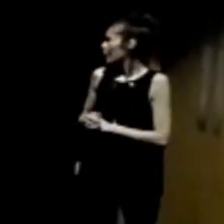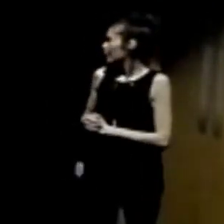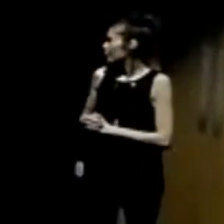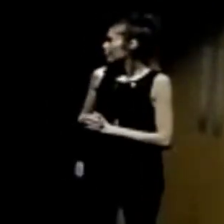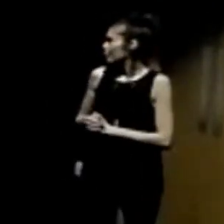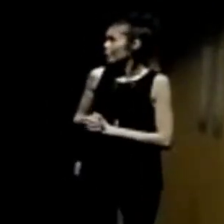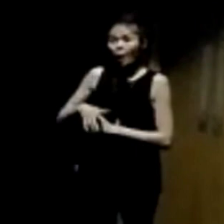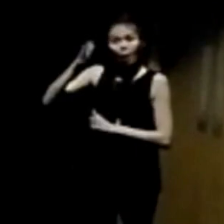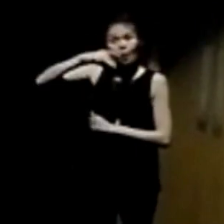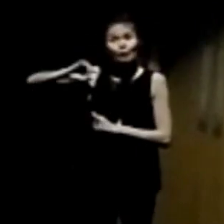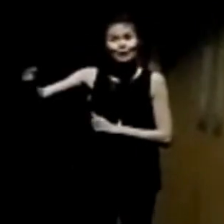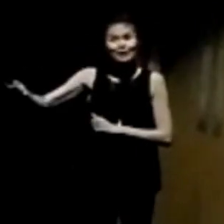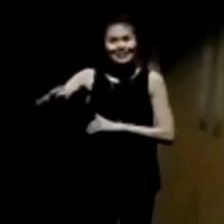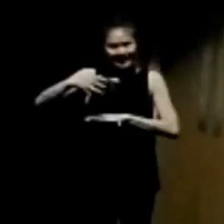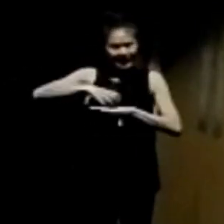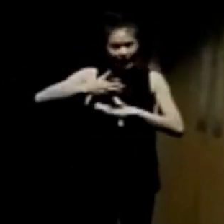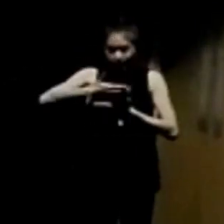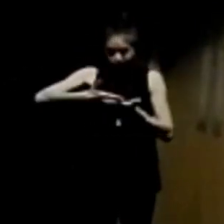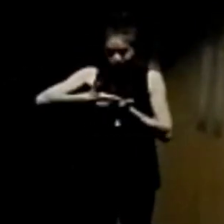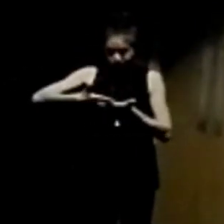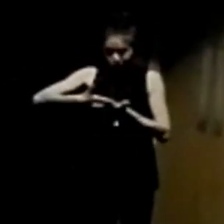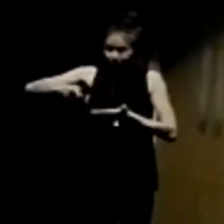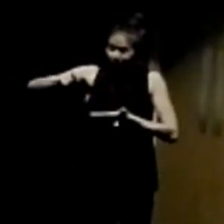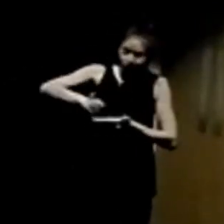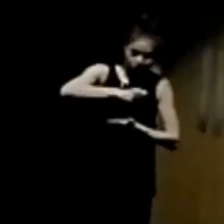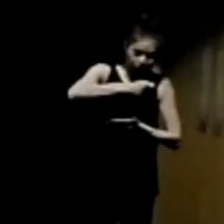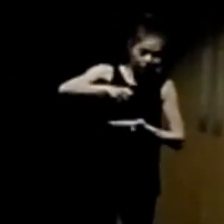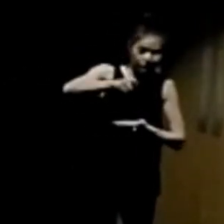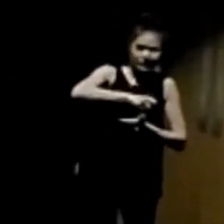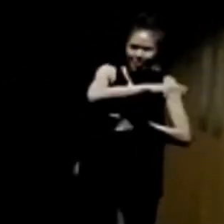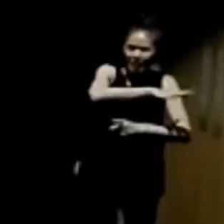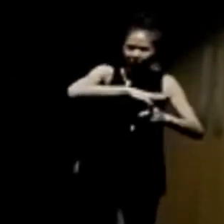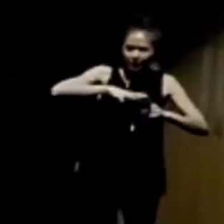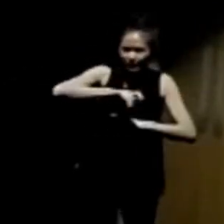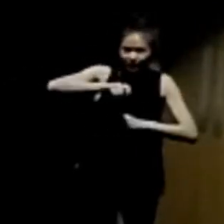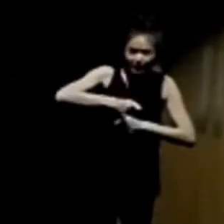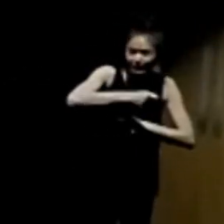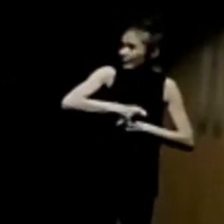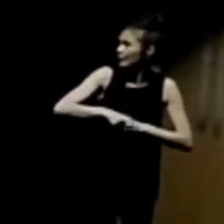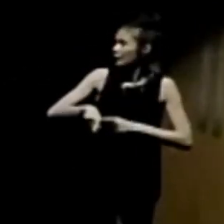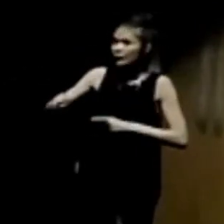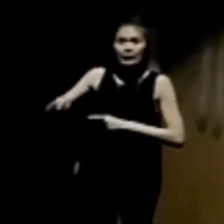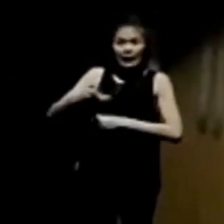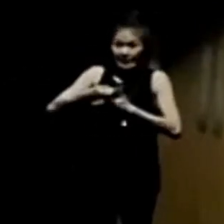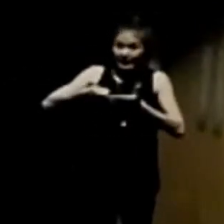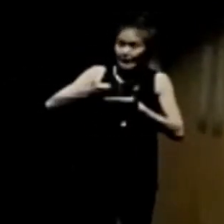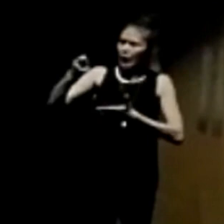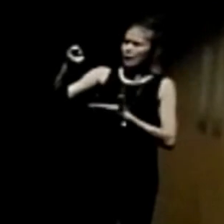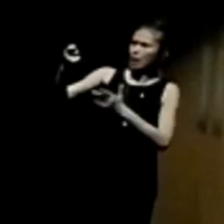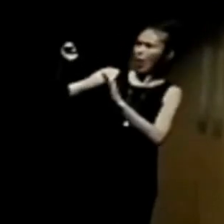Boris runs on with a cake slice, cutting the atmosphere by the cake slice. Is this a cake slice I see before me?